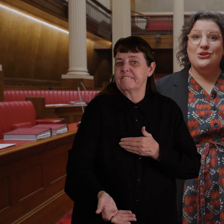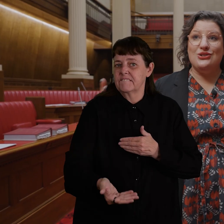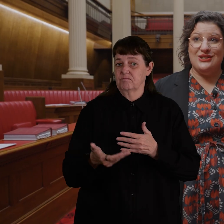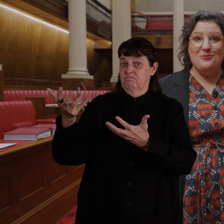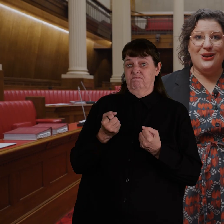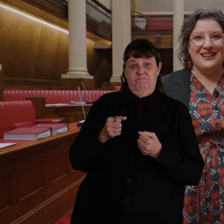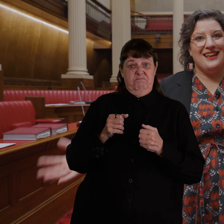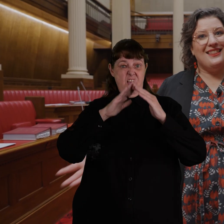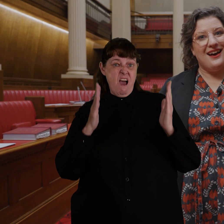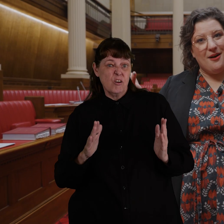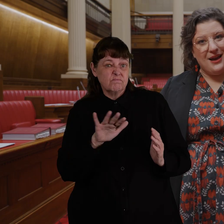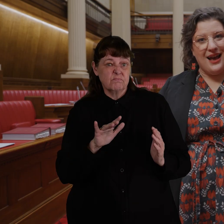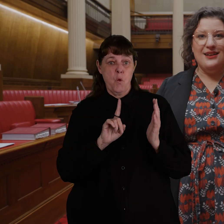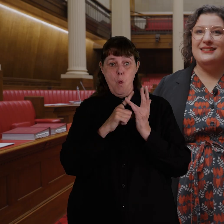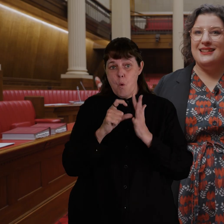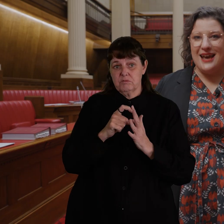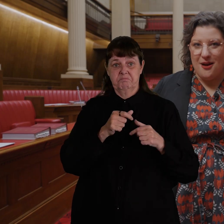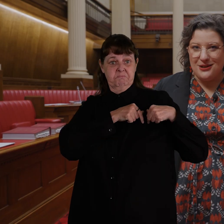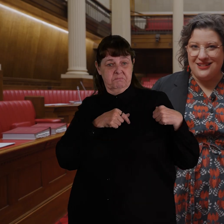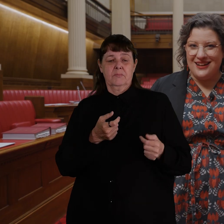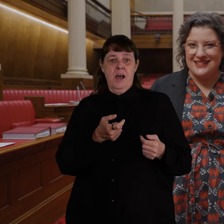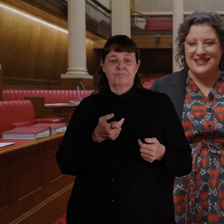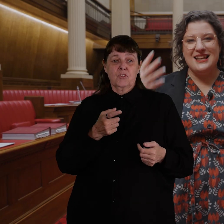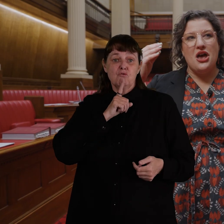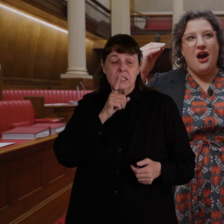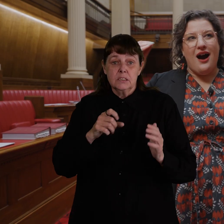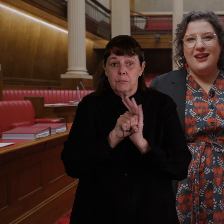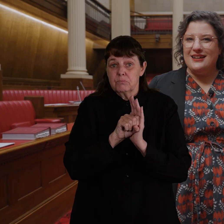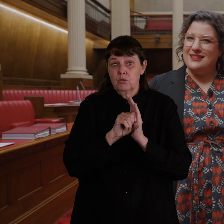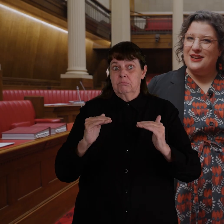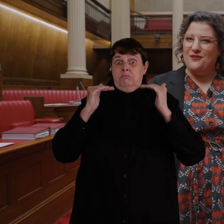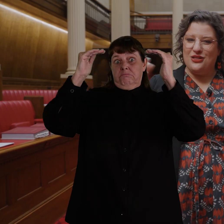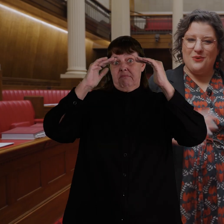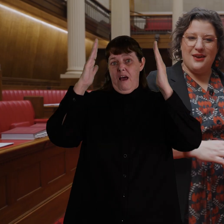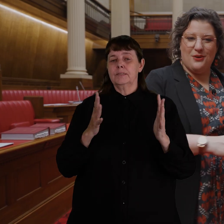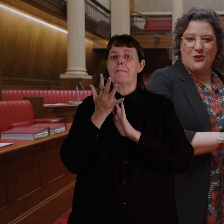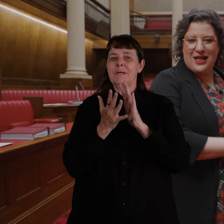was used to symbolize the upper house, the upper classes. I like to think of it the way we roll